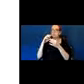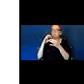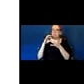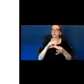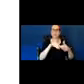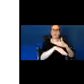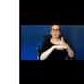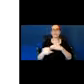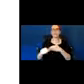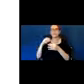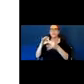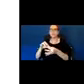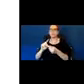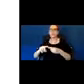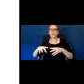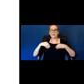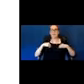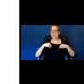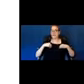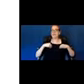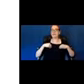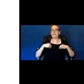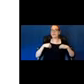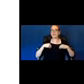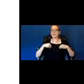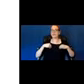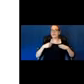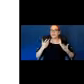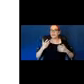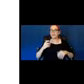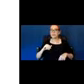that is not being met with this Homeless Help Desk.